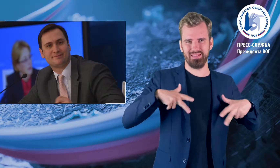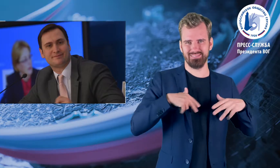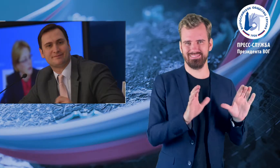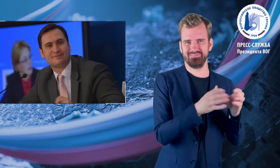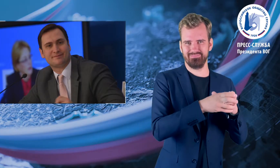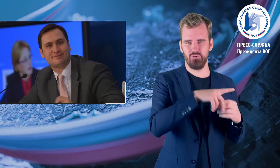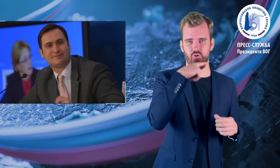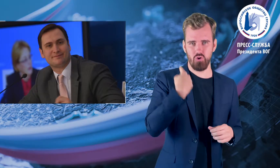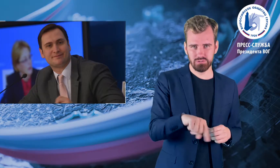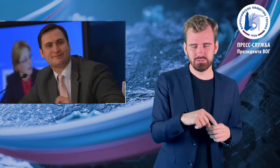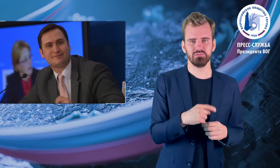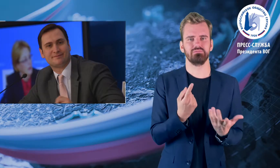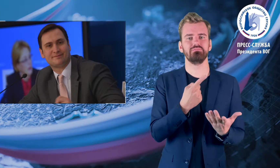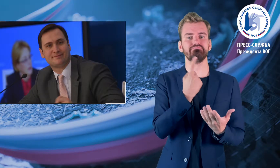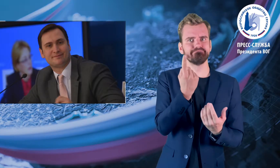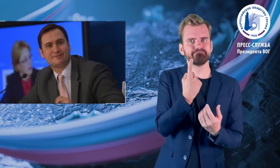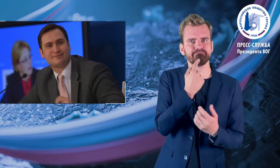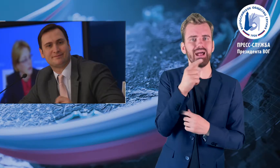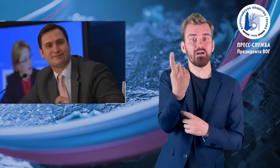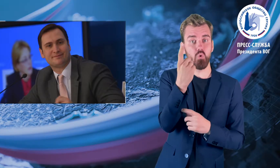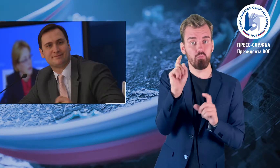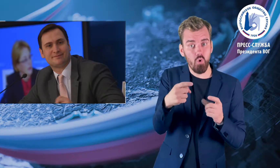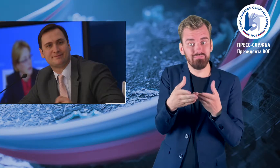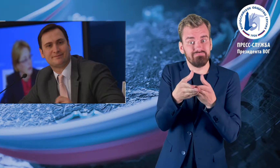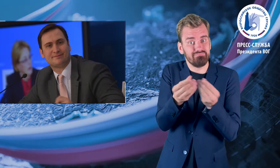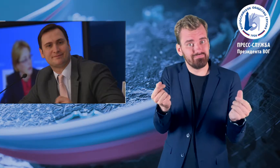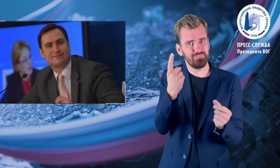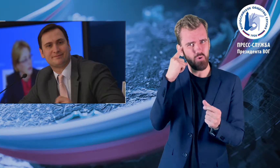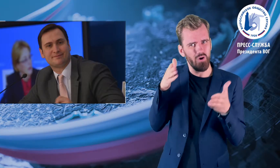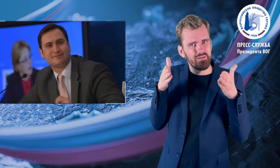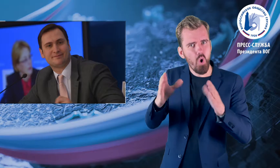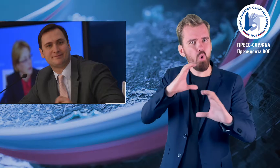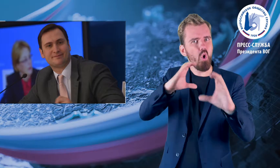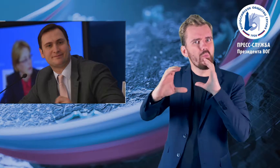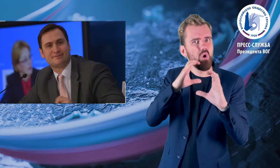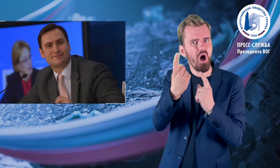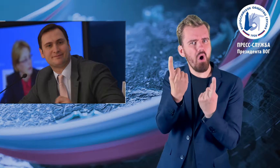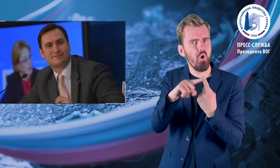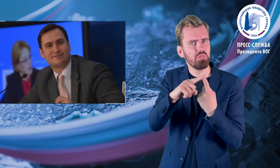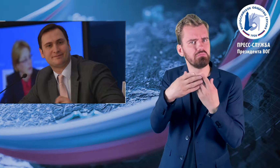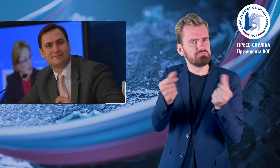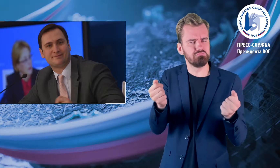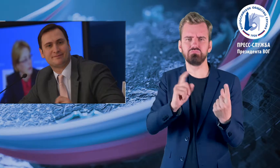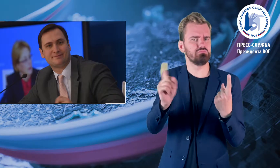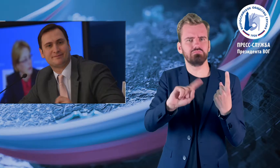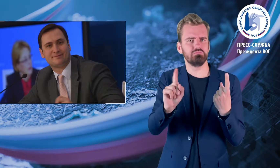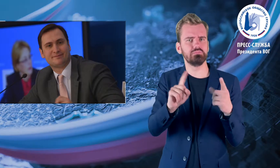the Ministry of Health of Russia will not only solve